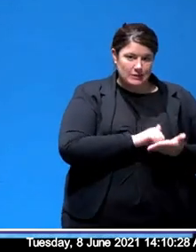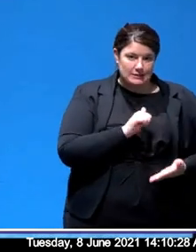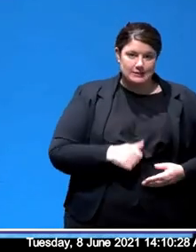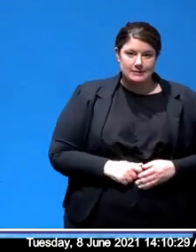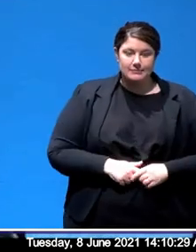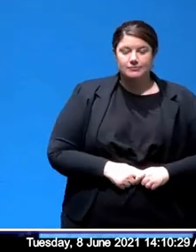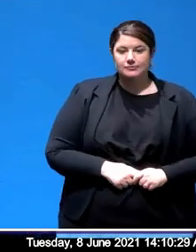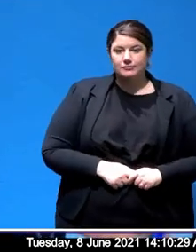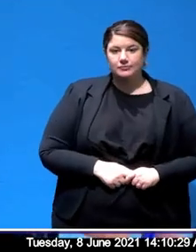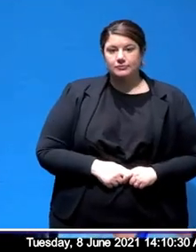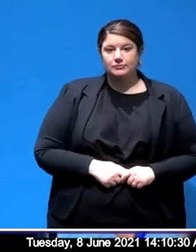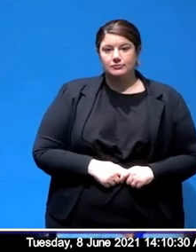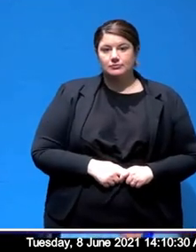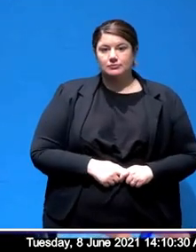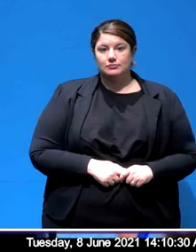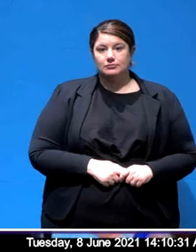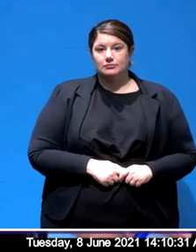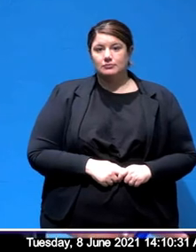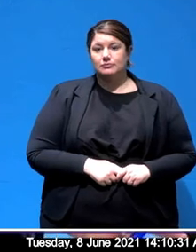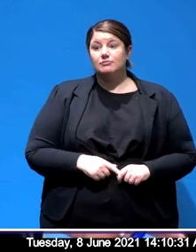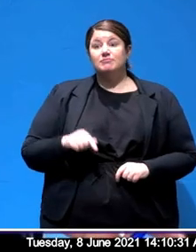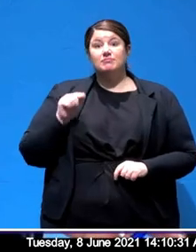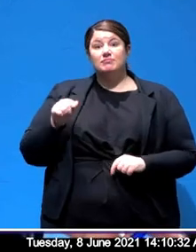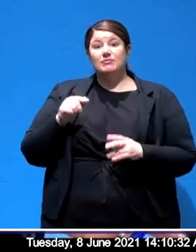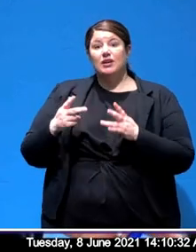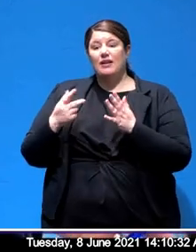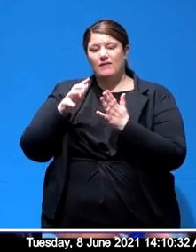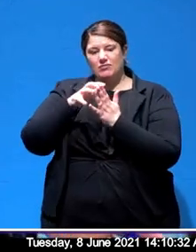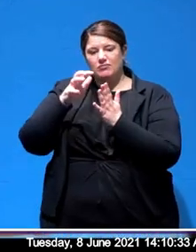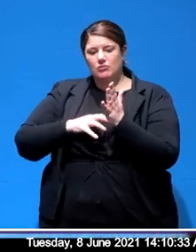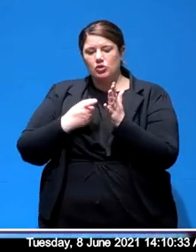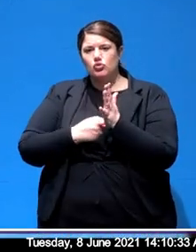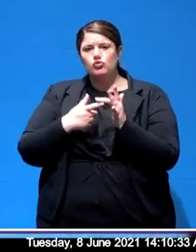You will notice in this RiskMan report that we are looking at,